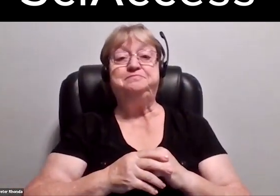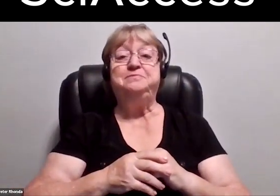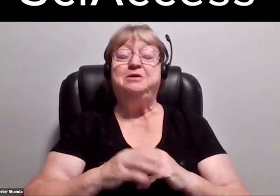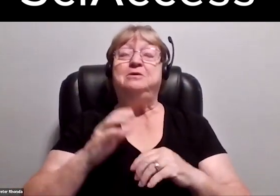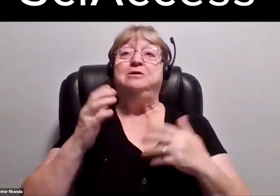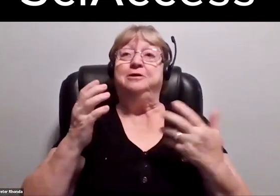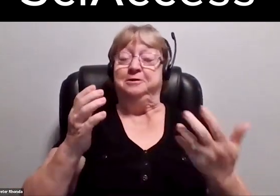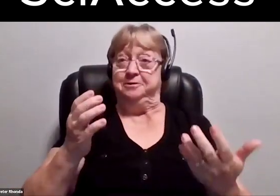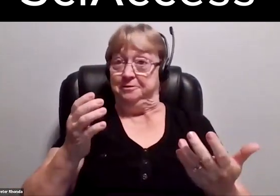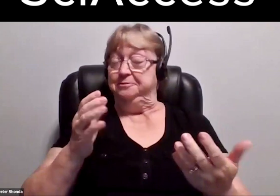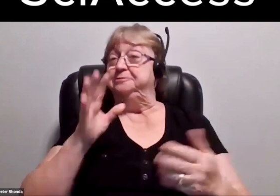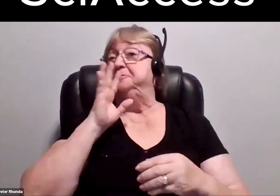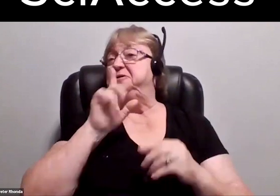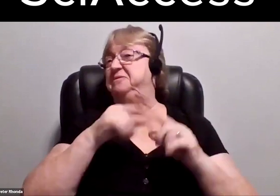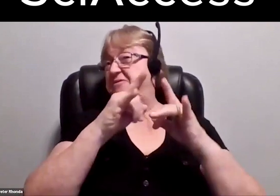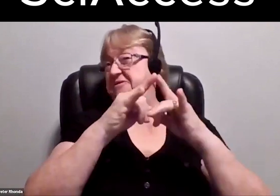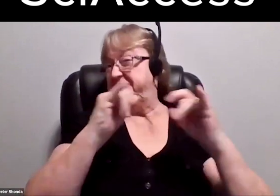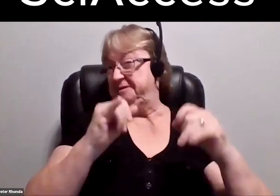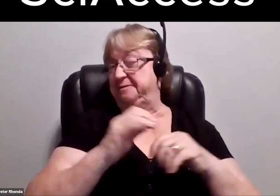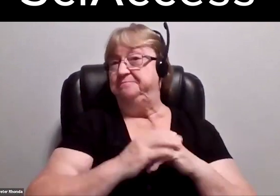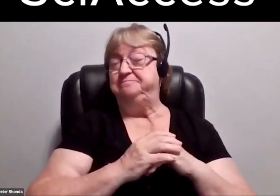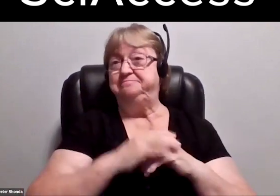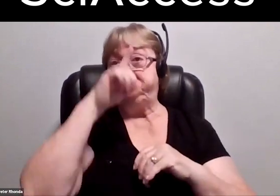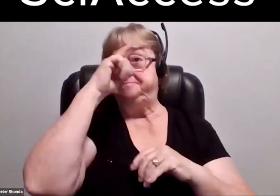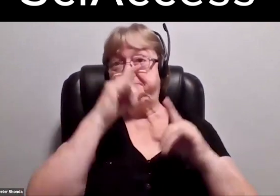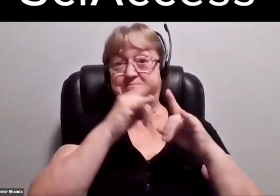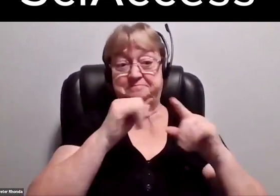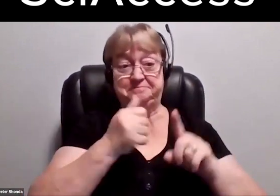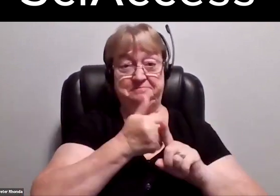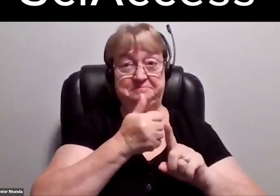Let's talk a little bit about the camp, the summer camp itself, and the lessons.